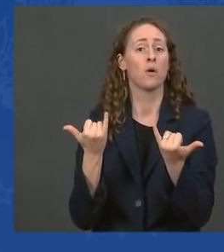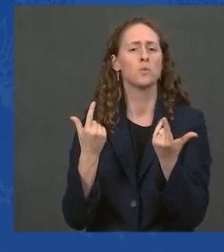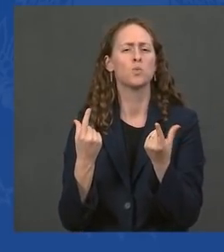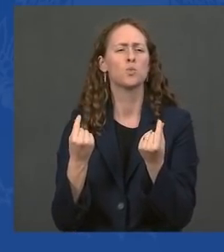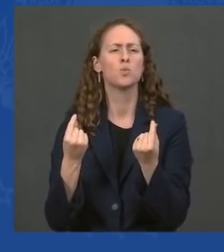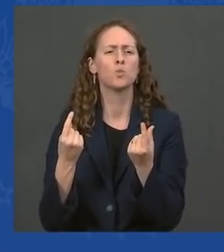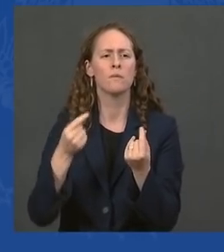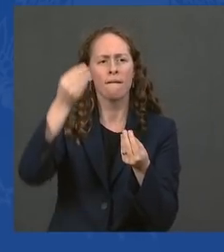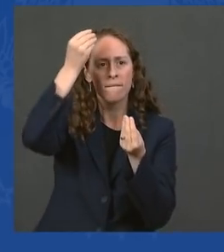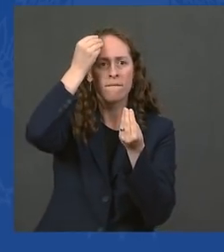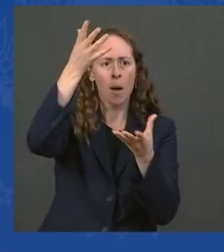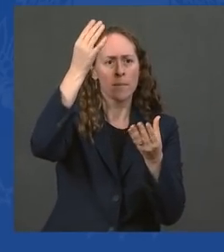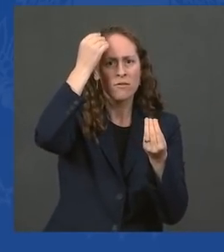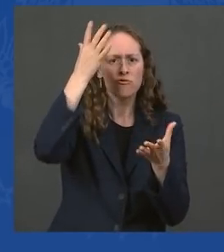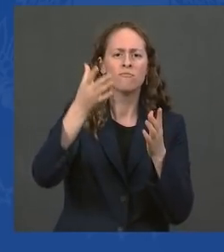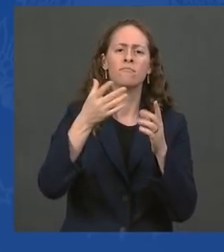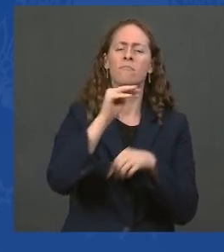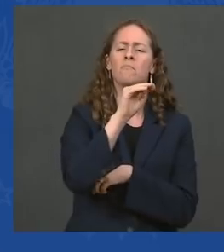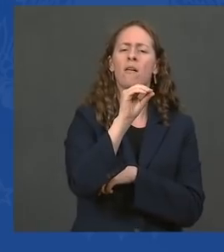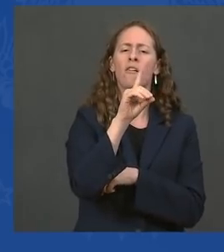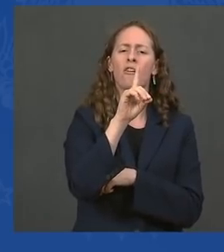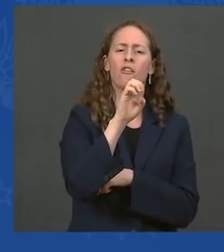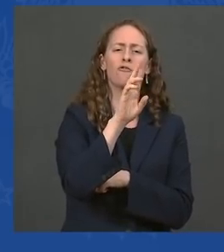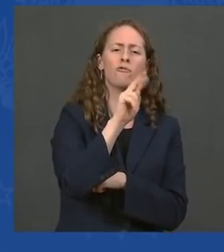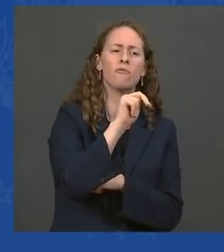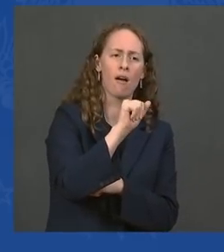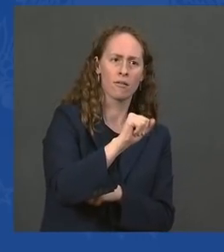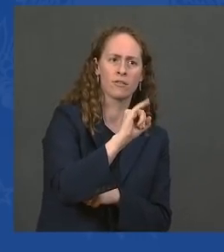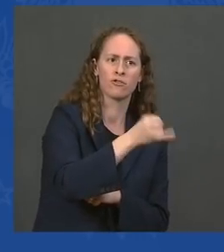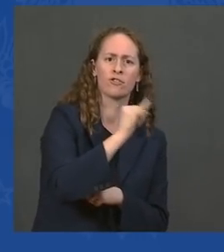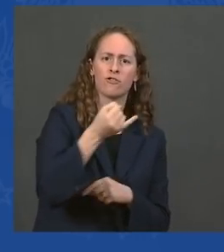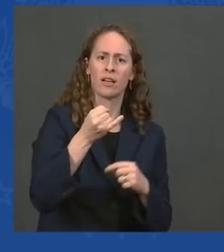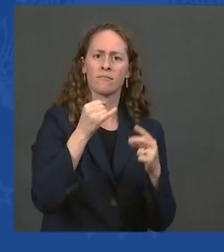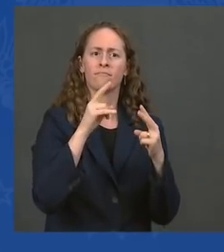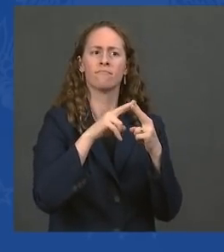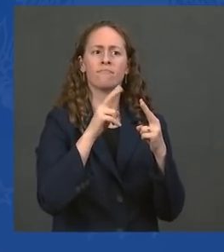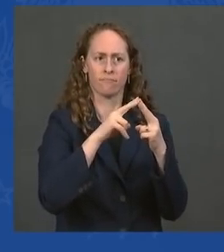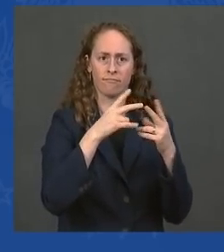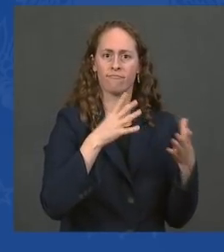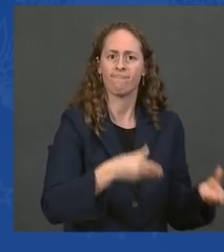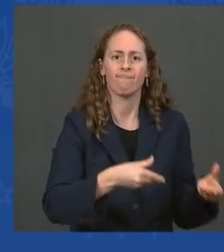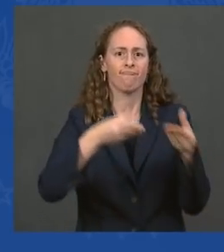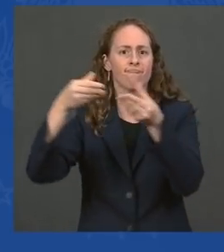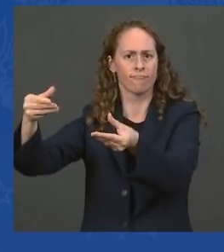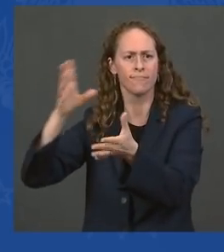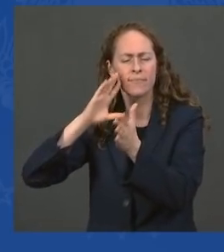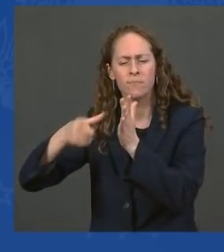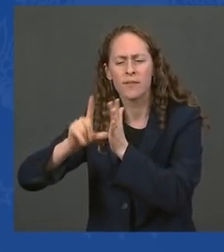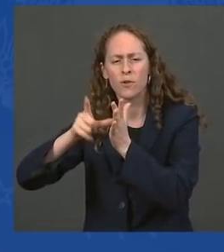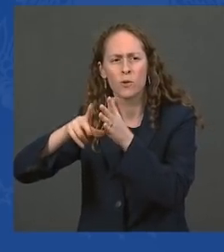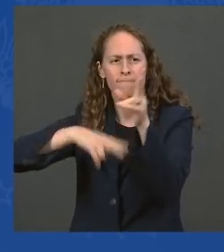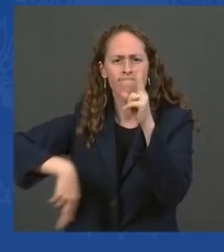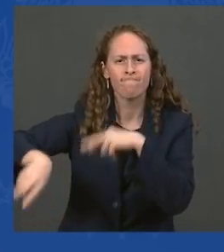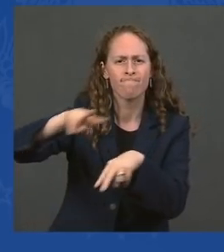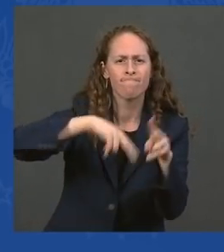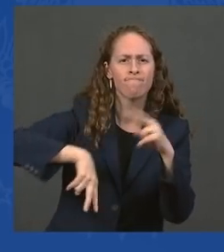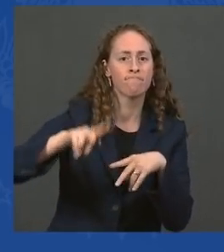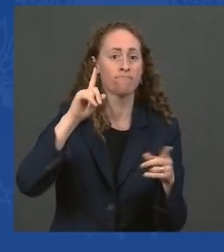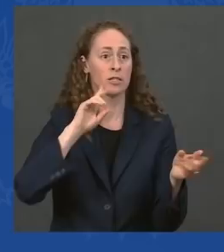and Johnson & Johnson boosters. We expect a final decision from the FDA and the Centers for Disease Control and Prevention -–